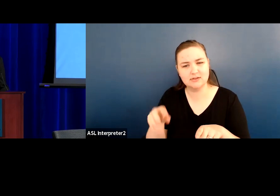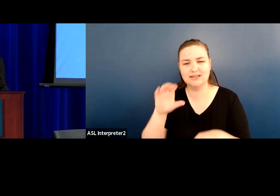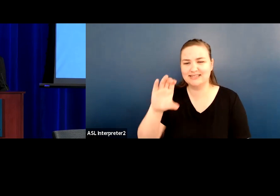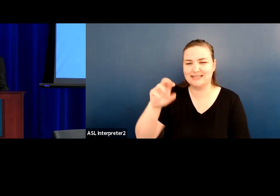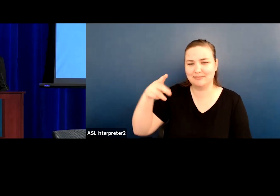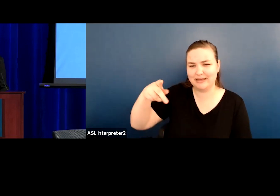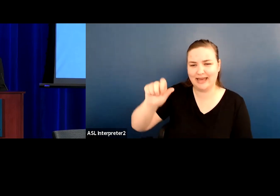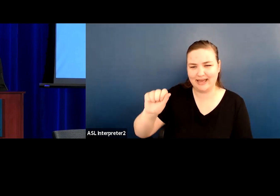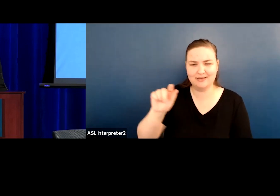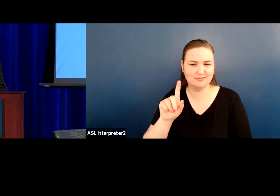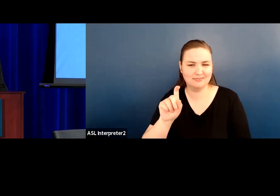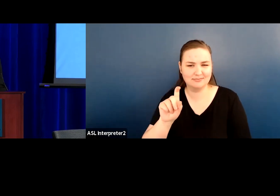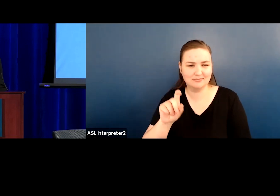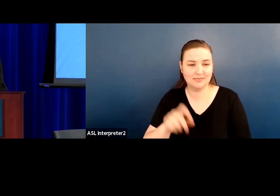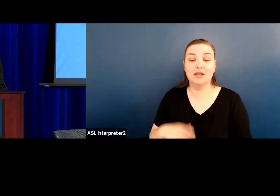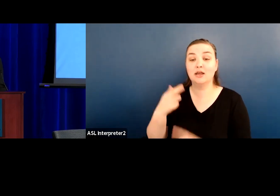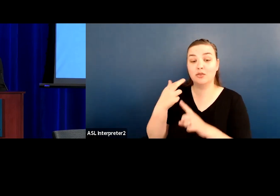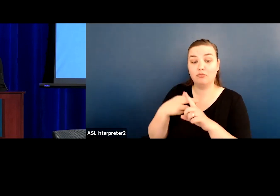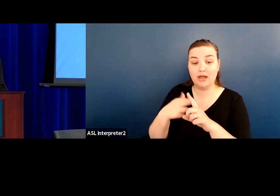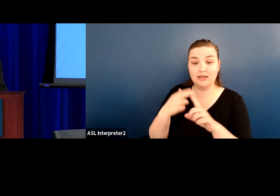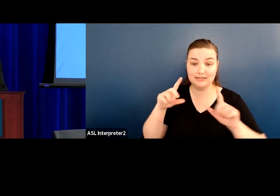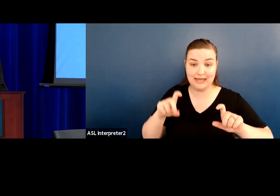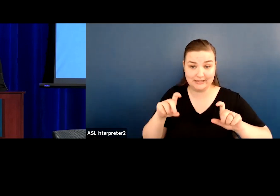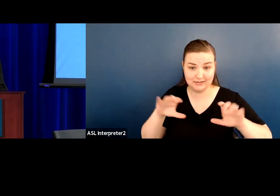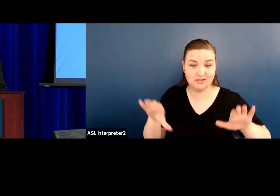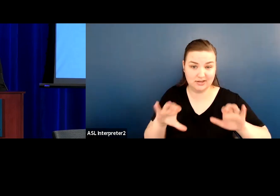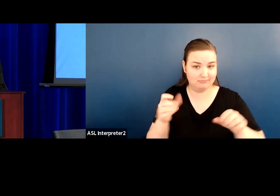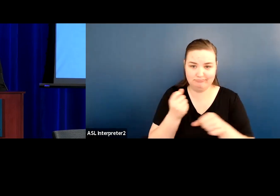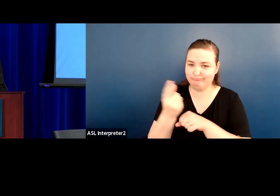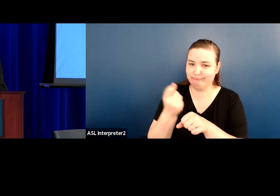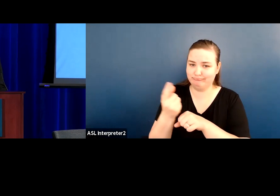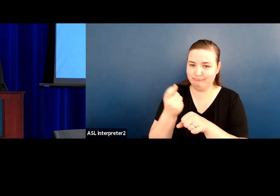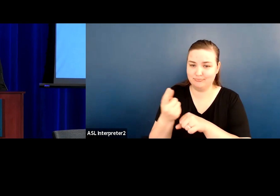So the rentest, that's done every year, two years before the budget year,